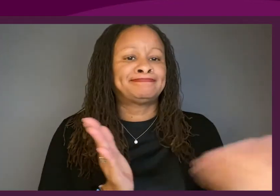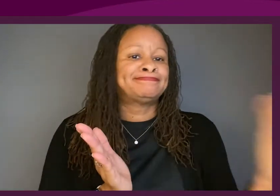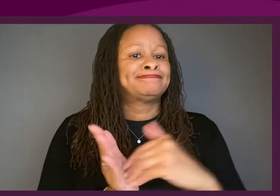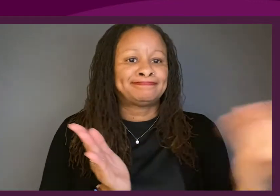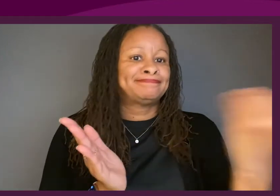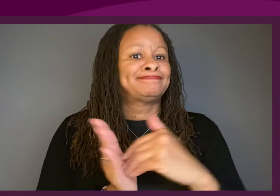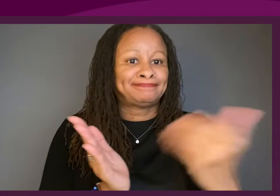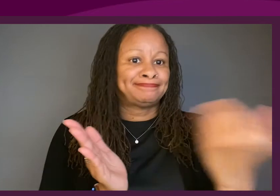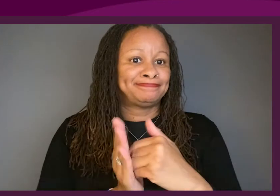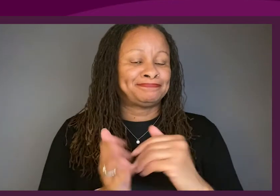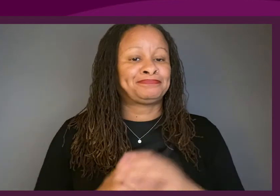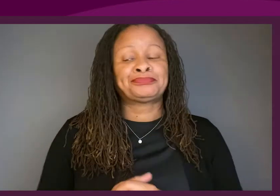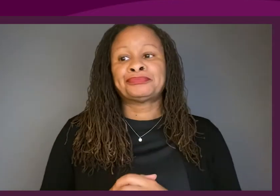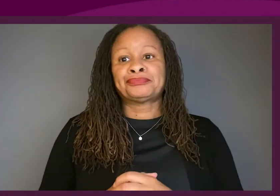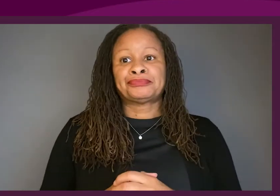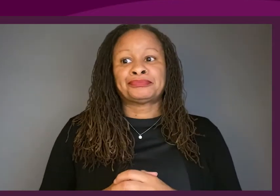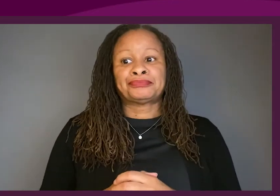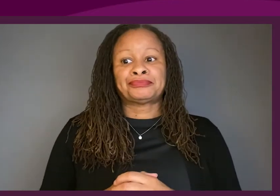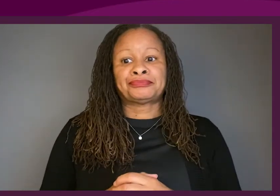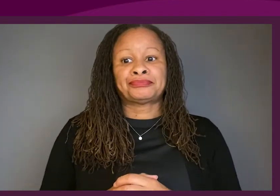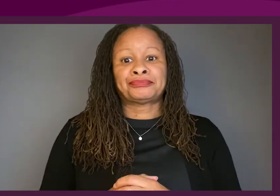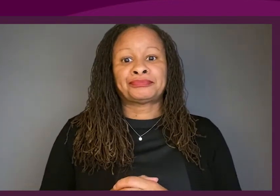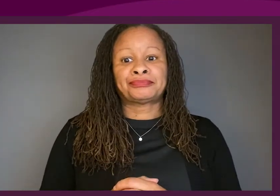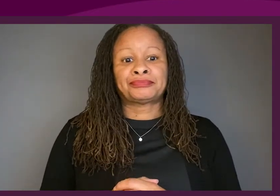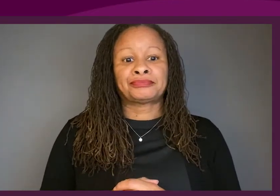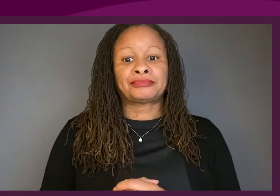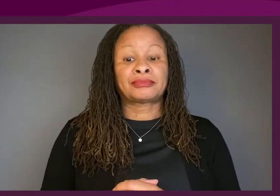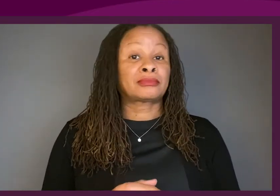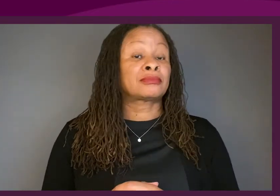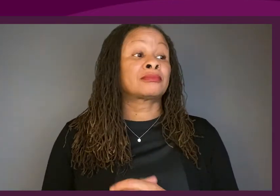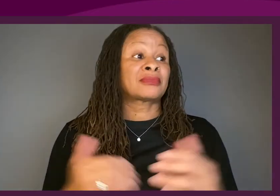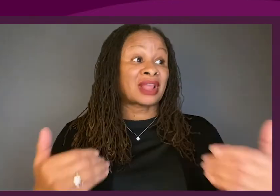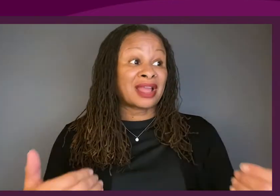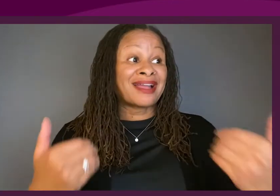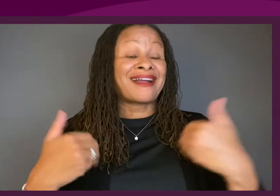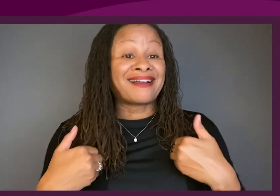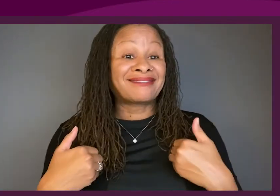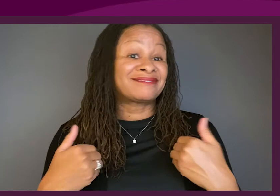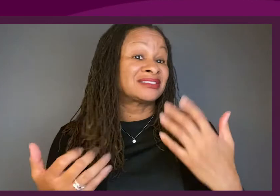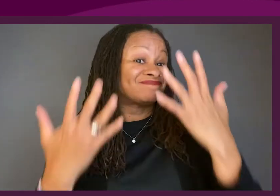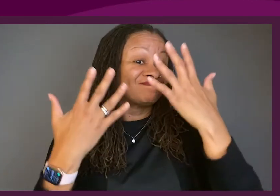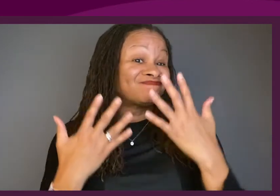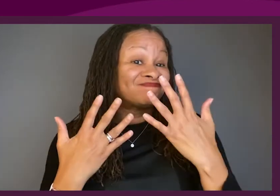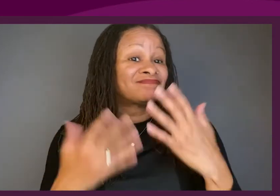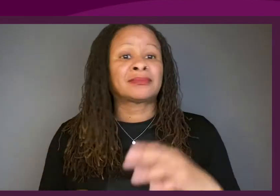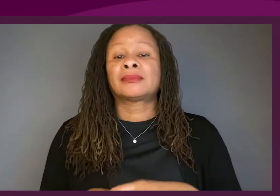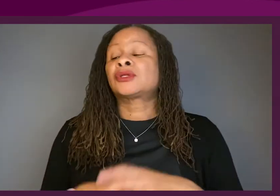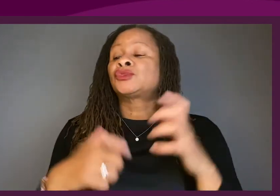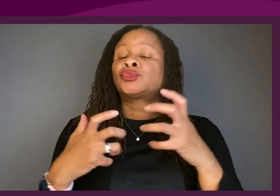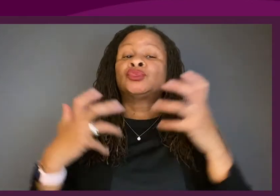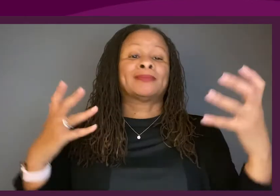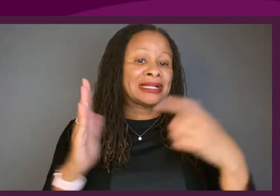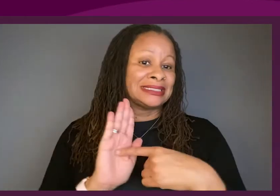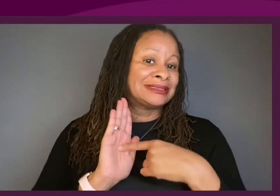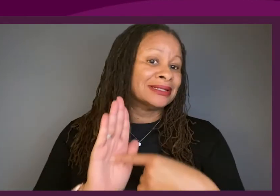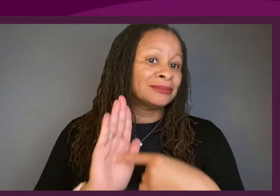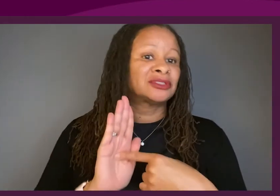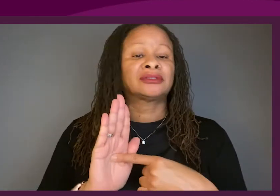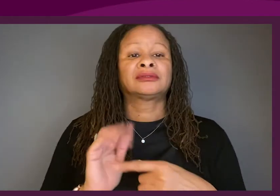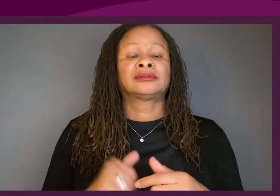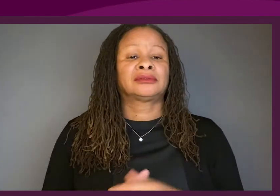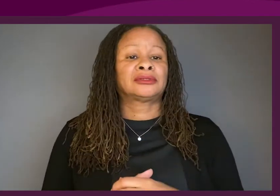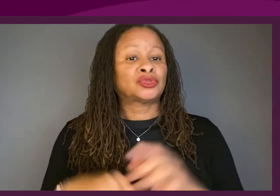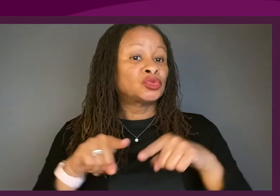There are unfortunately far too many examples over the period of the pandemic in which this